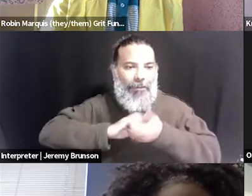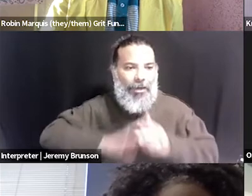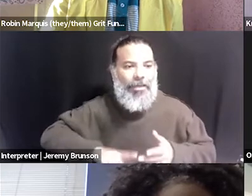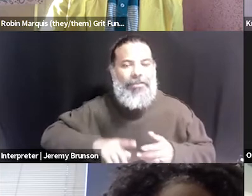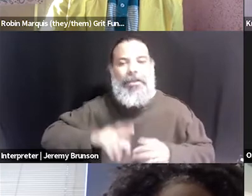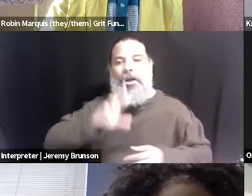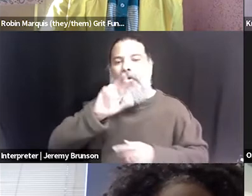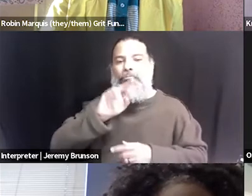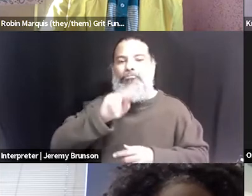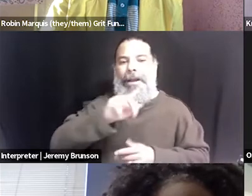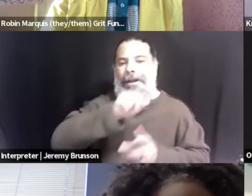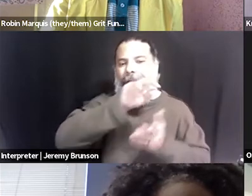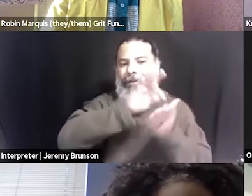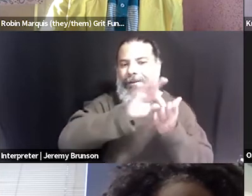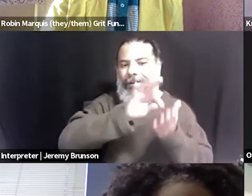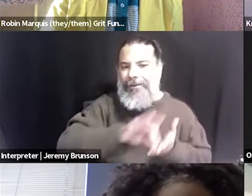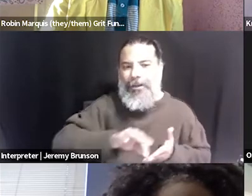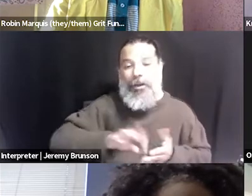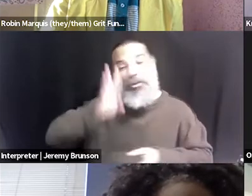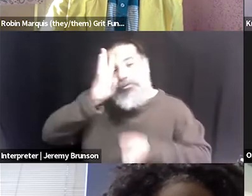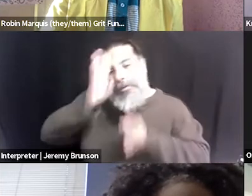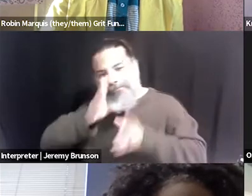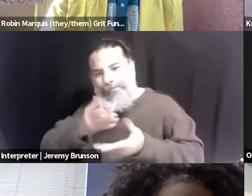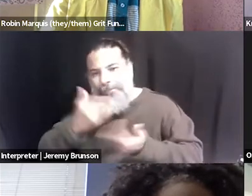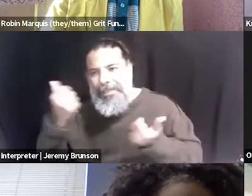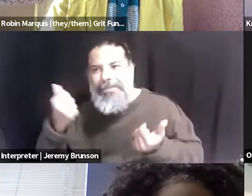this, in creativity, ranks low in this.